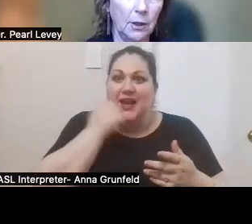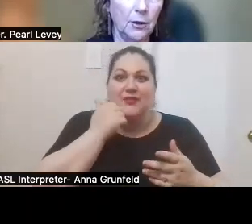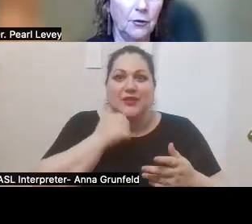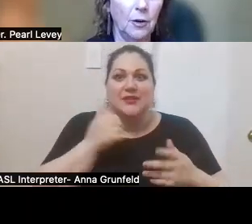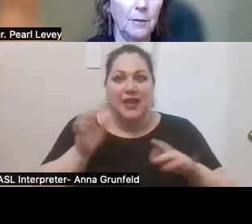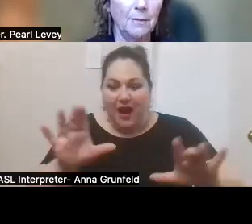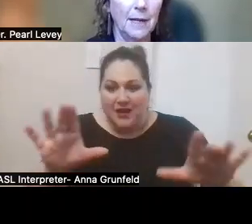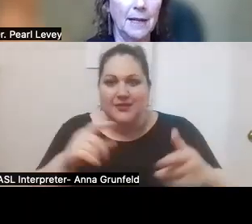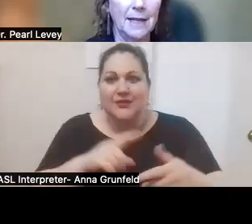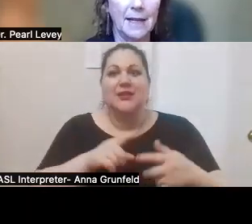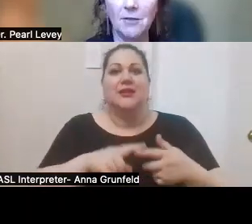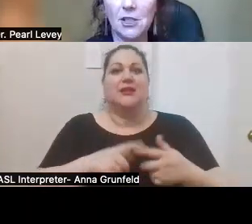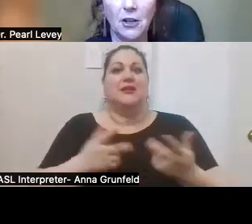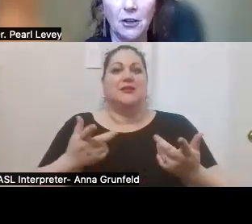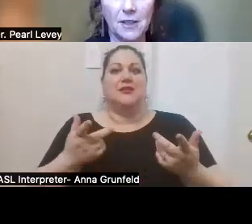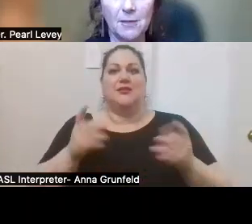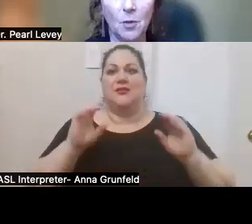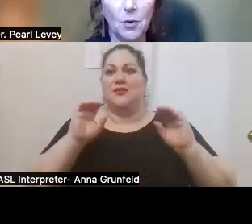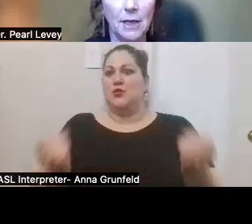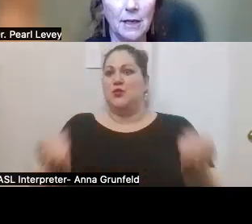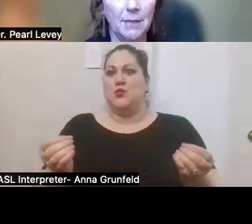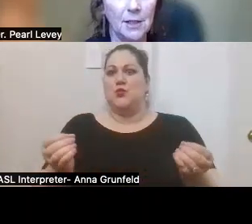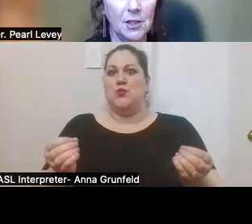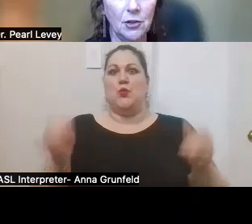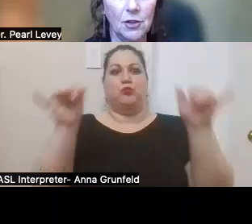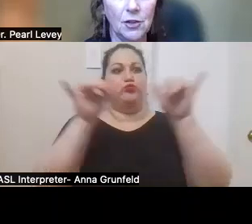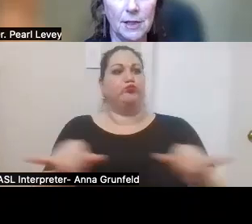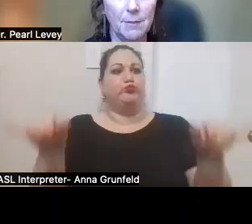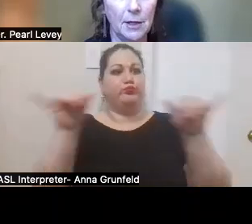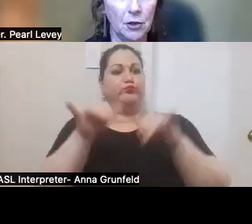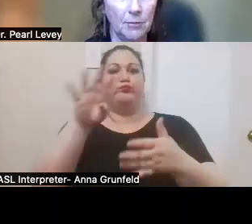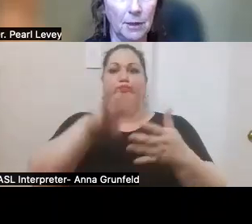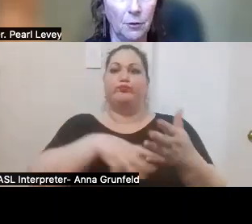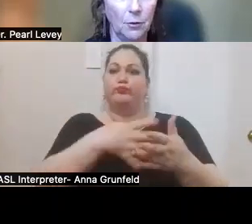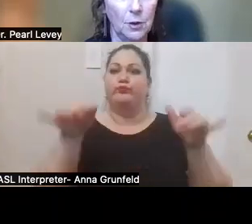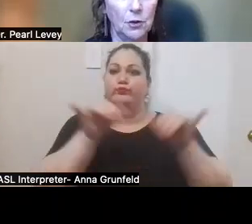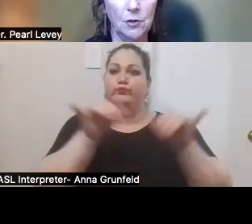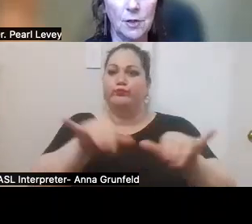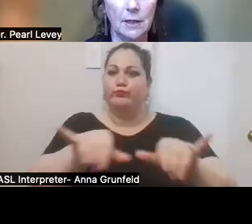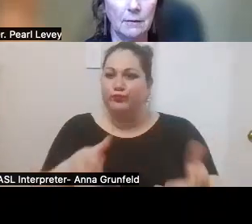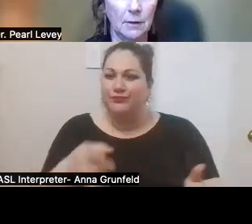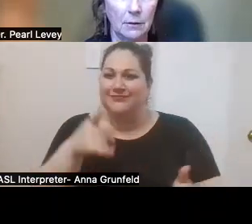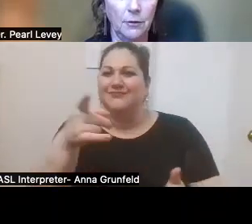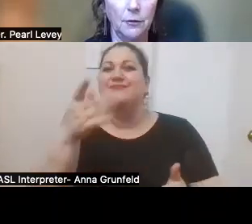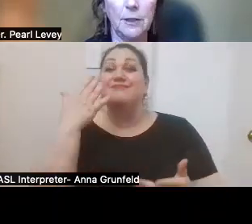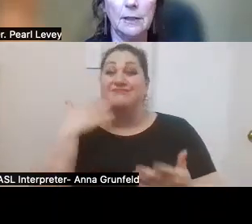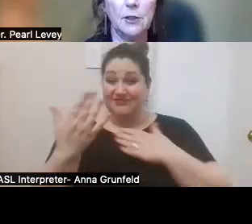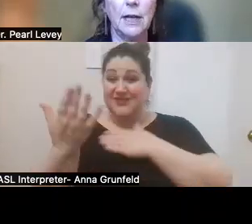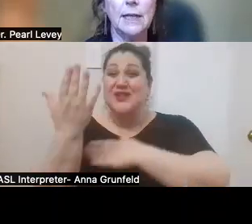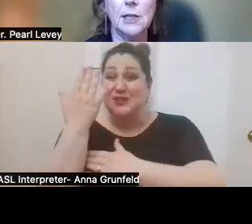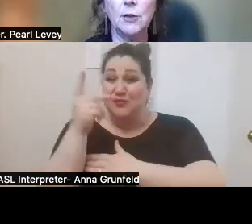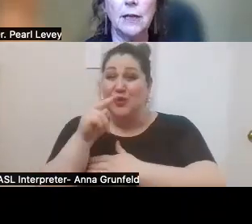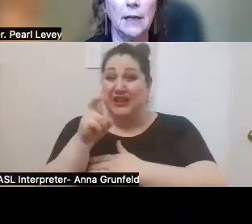We heard from Kevin start of this morning about students on the spectrum and for students put into that category.